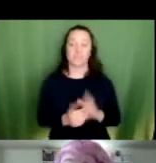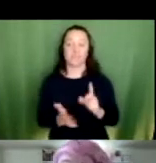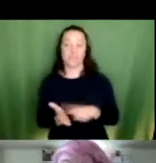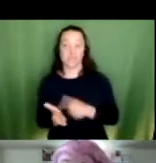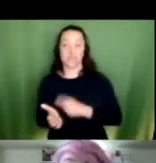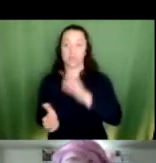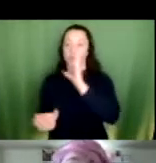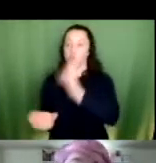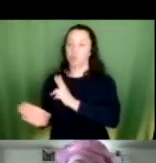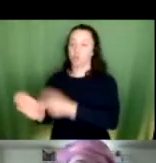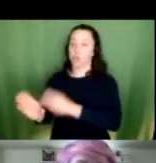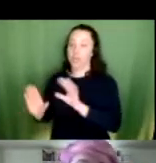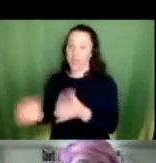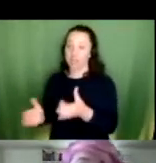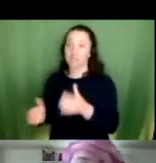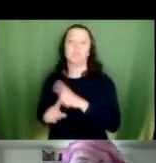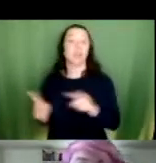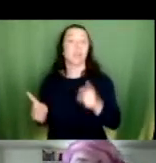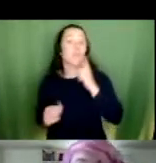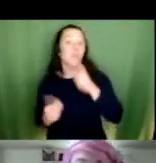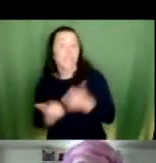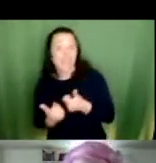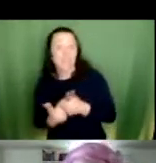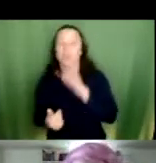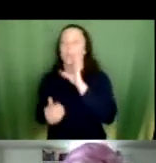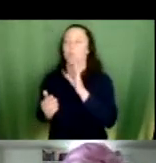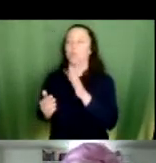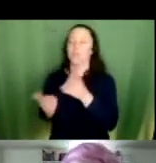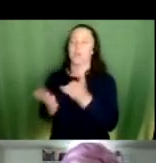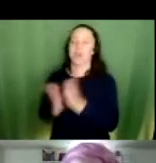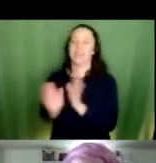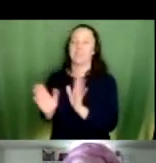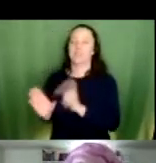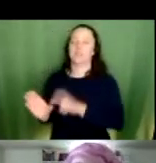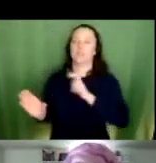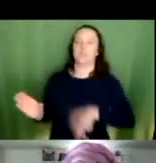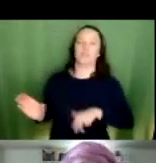they would ask to sit out. As weeks went on, students continued to show up,